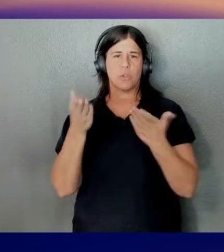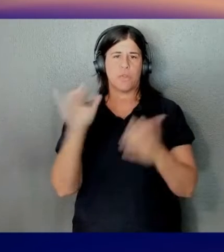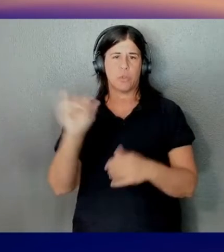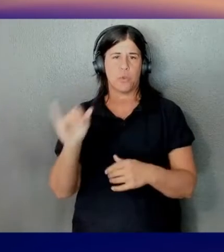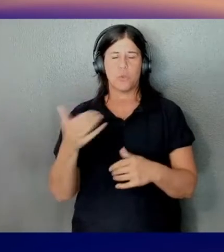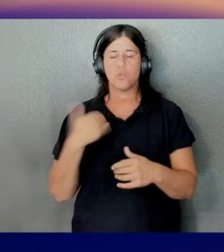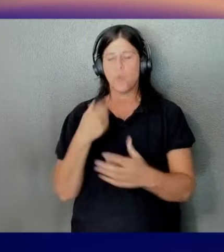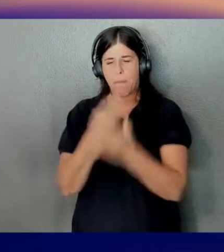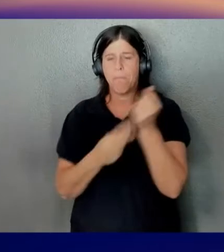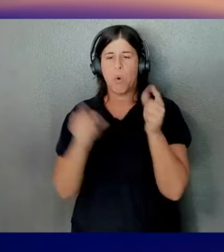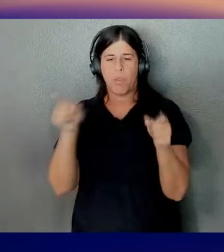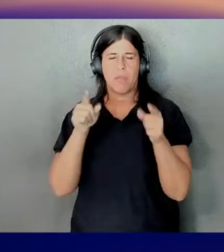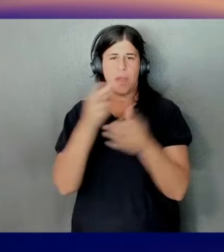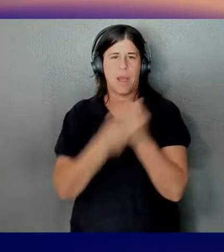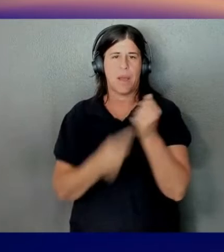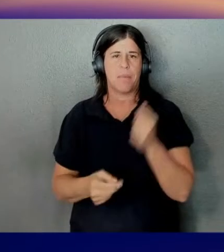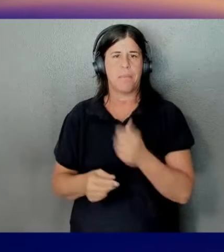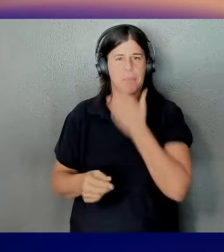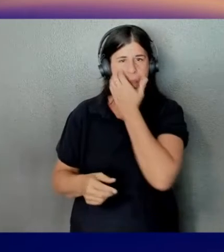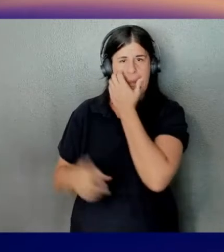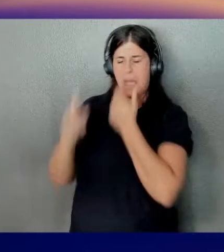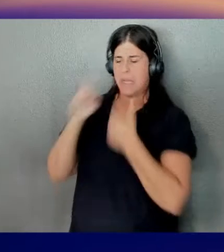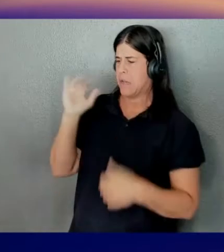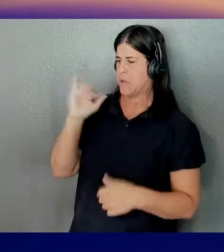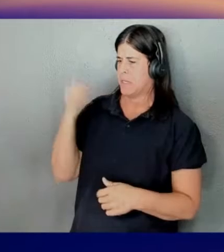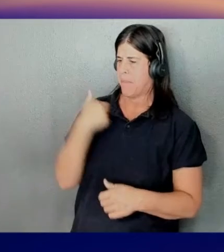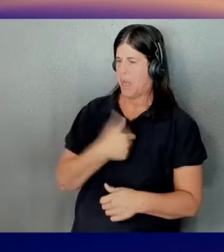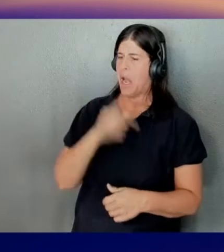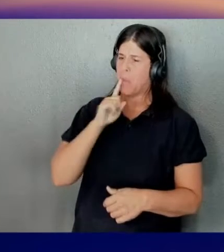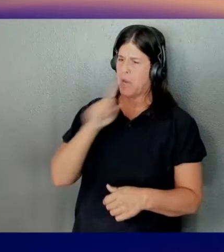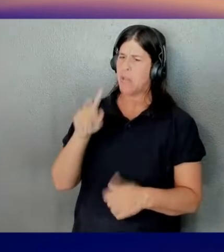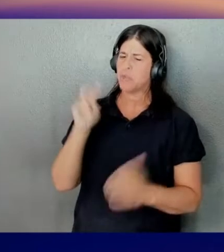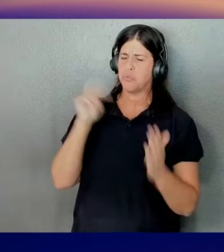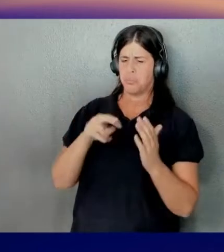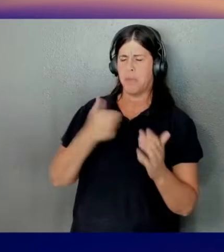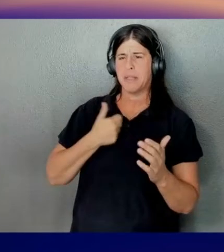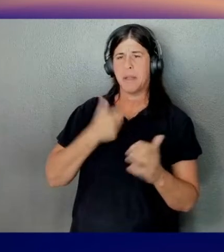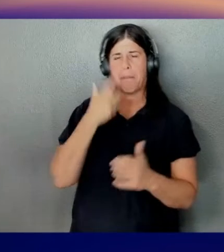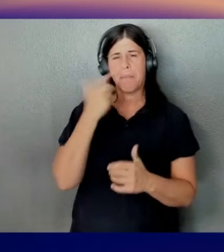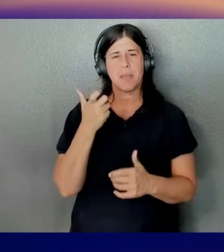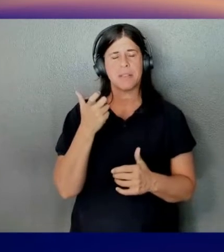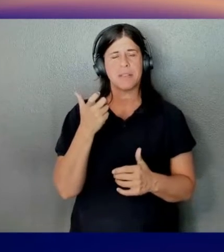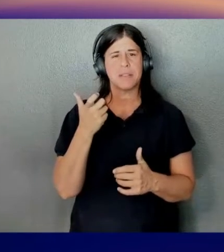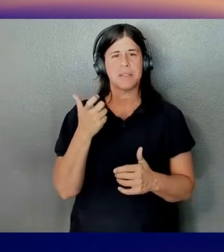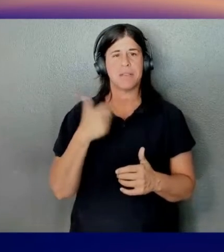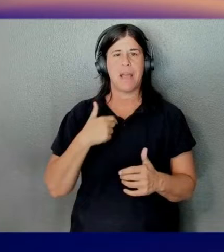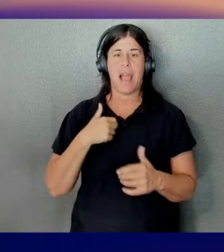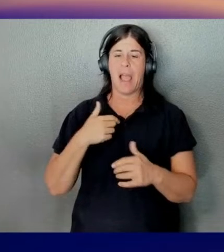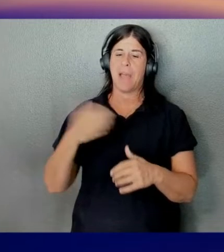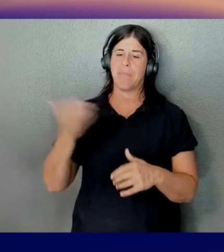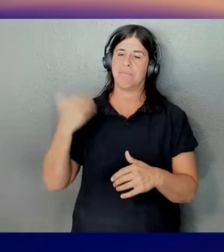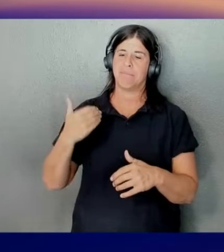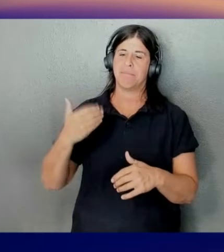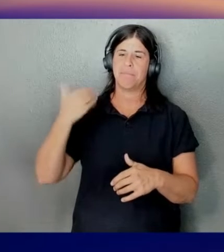It sounds like something that I would actually go take a look at myself, because you know,` I'm an ex developer. So the coding perhaps is not a problem.